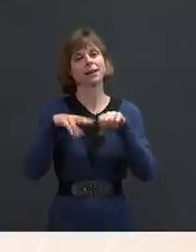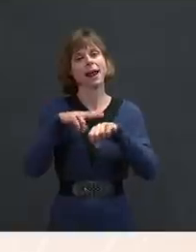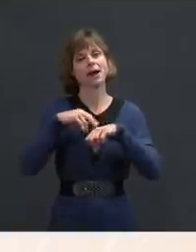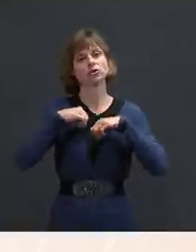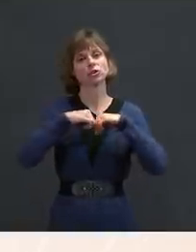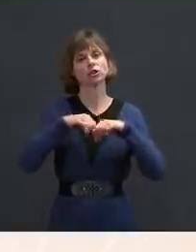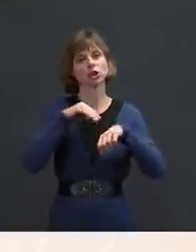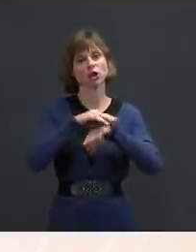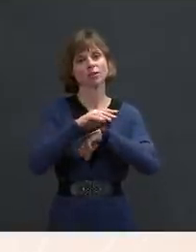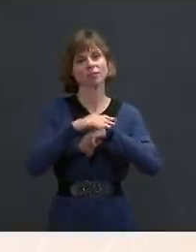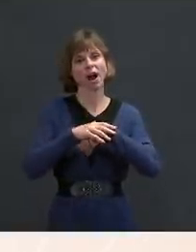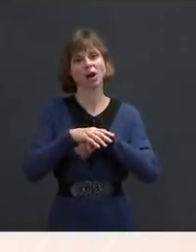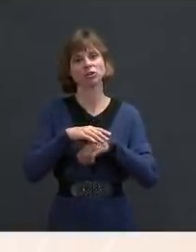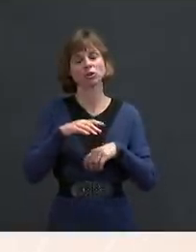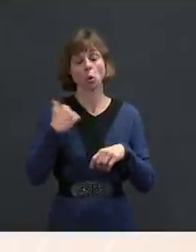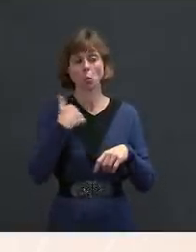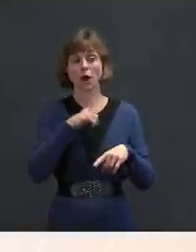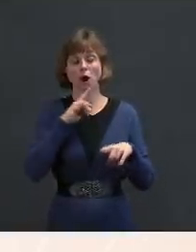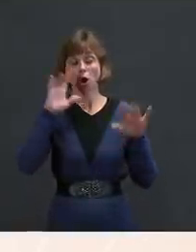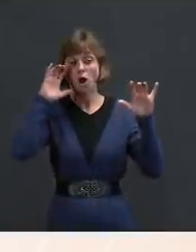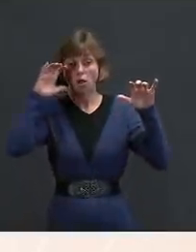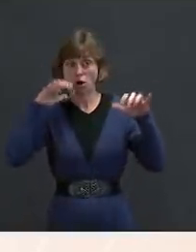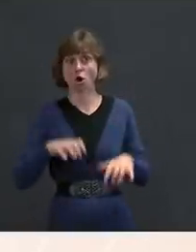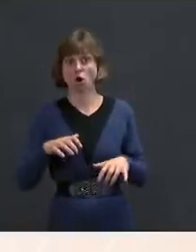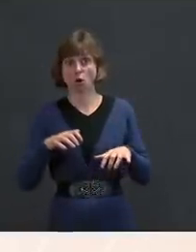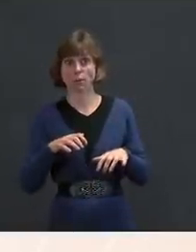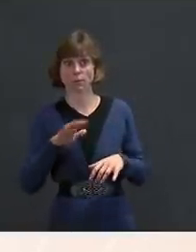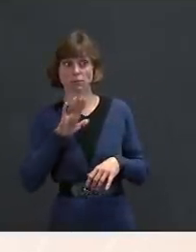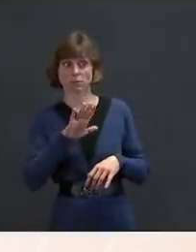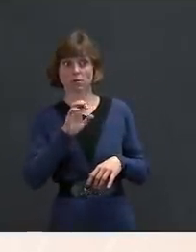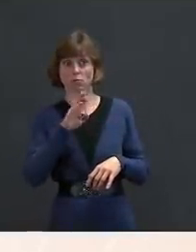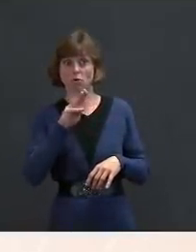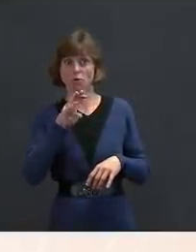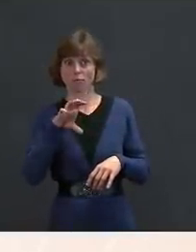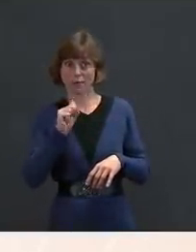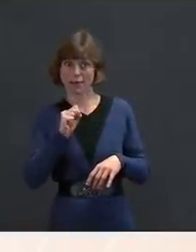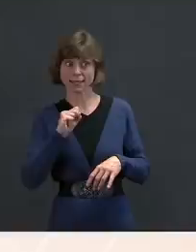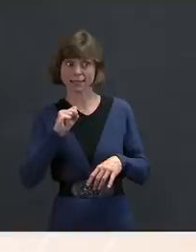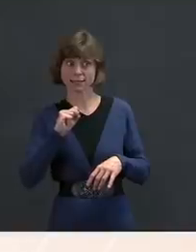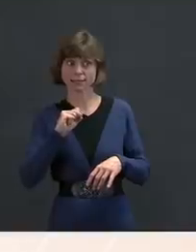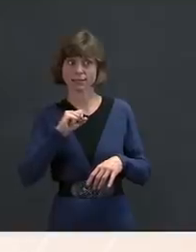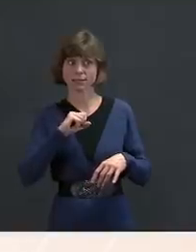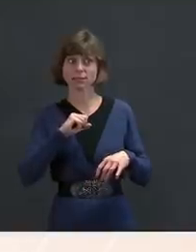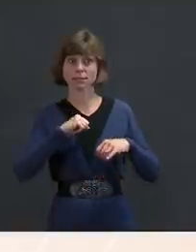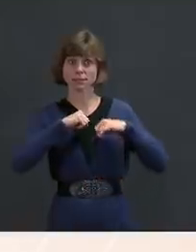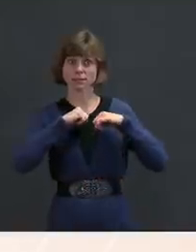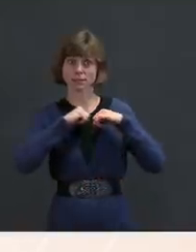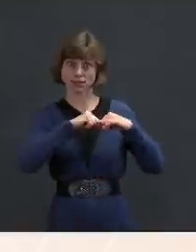That we remain alarmed by the Burmese security forces' violent -- violence against peaceful protesters.